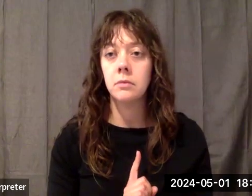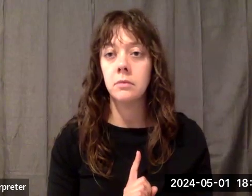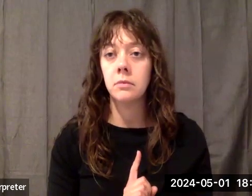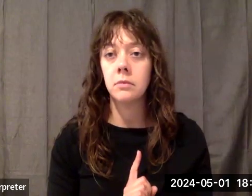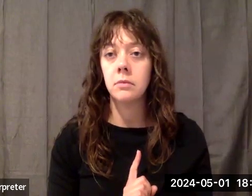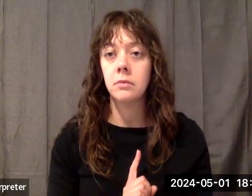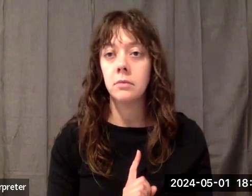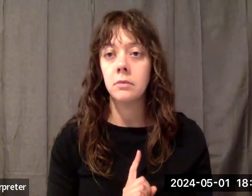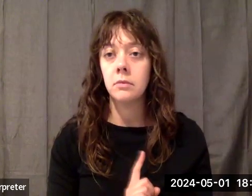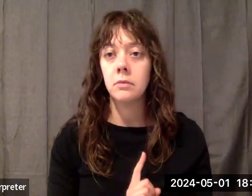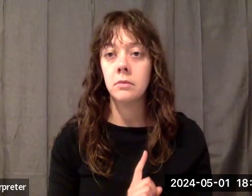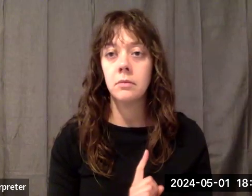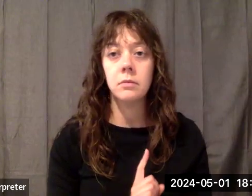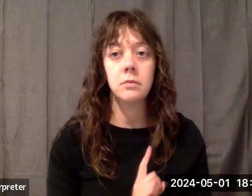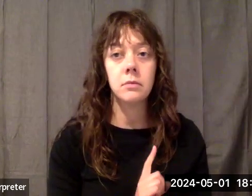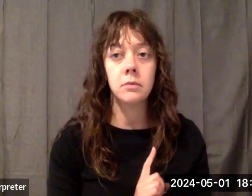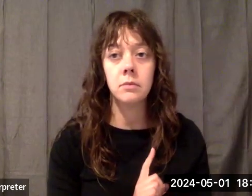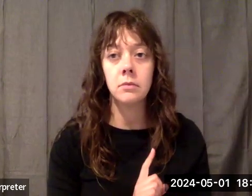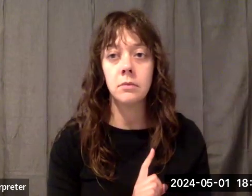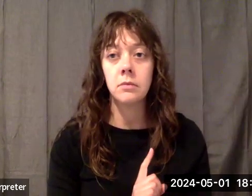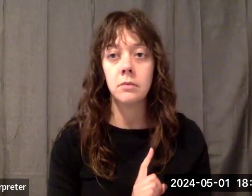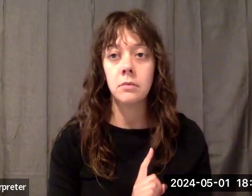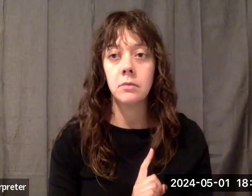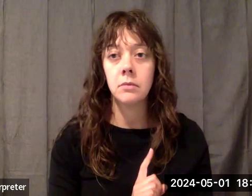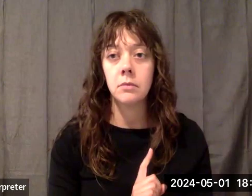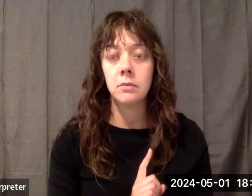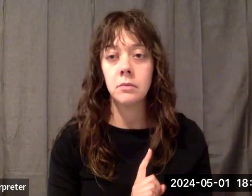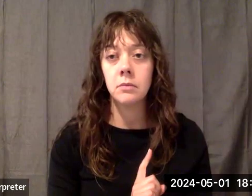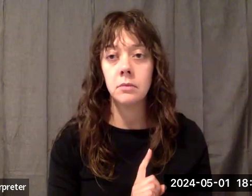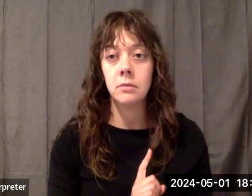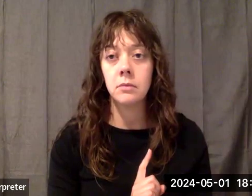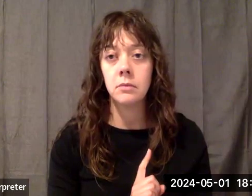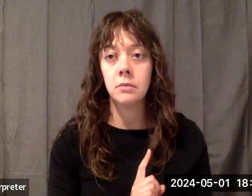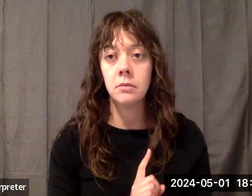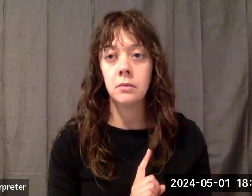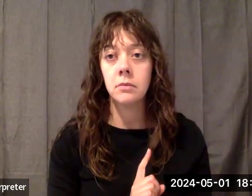So now Washington says when they looked at my transcripts, since they can't have a curriculum